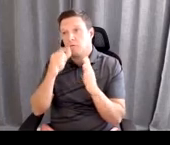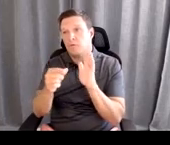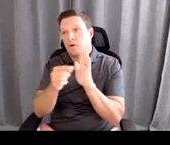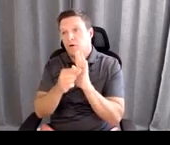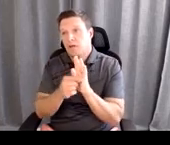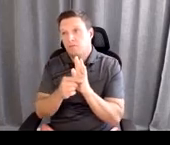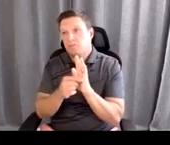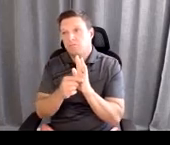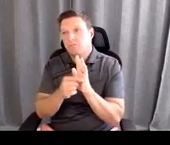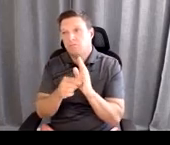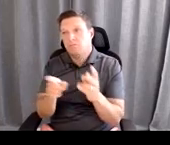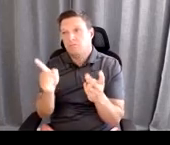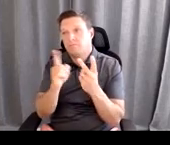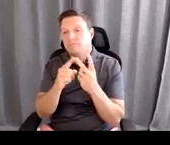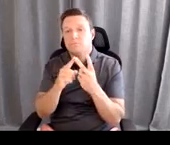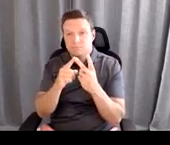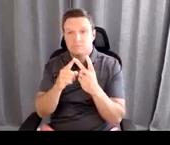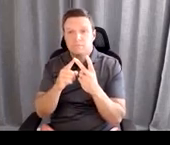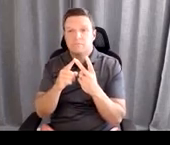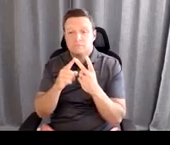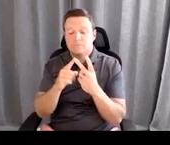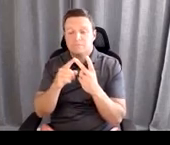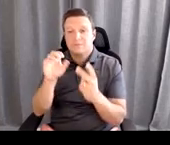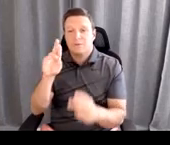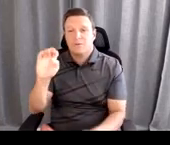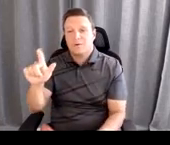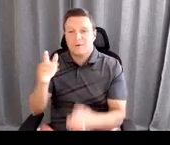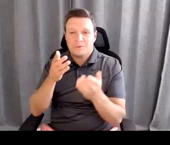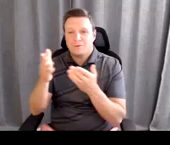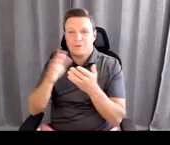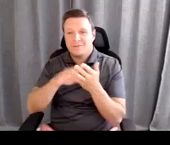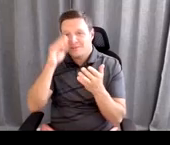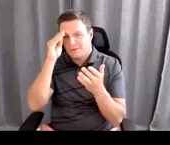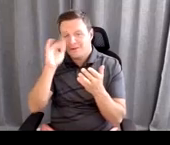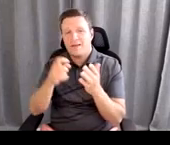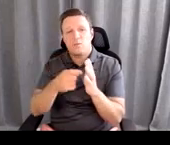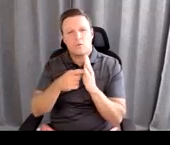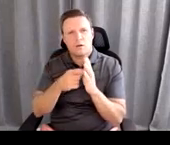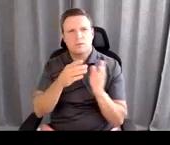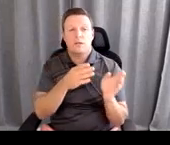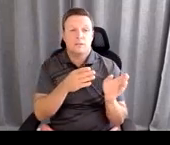Secondly, critical service learning. So this requires a shift in how those project, that project based